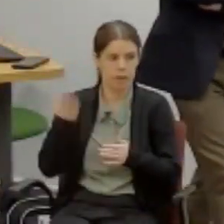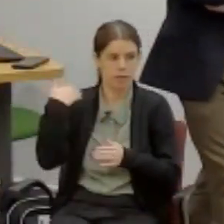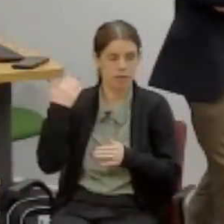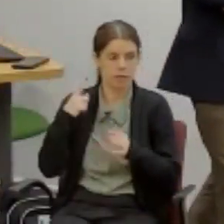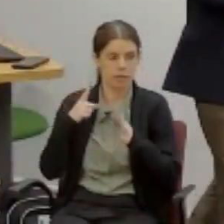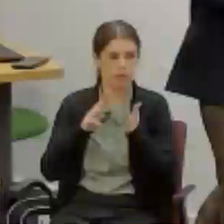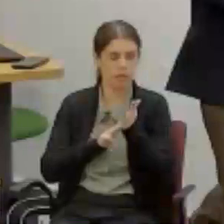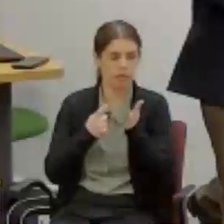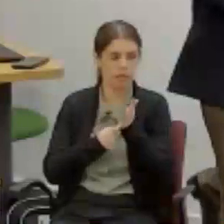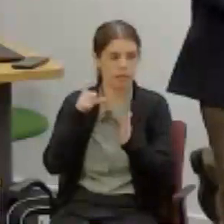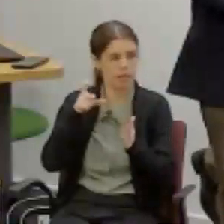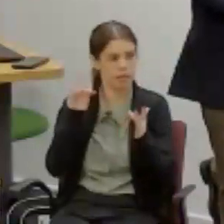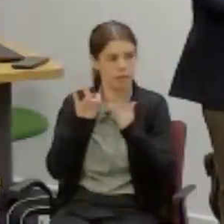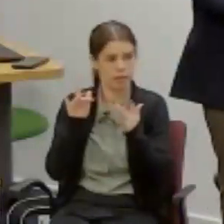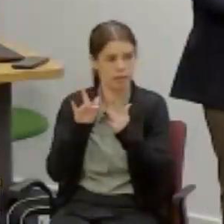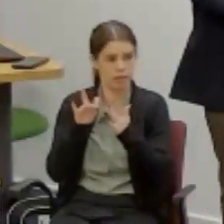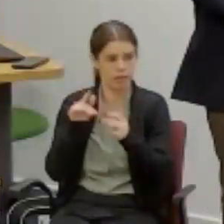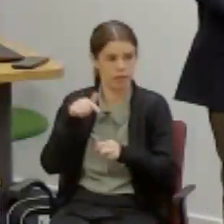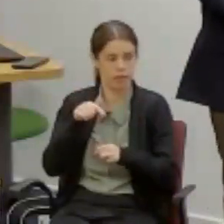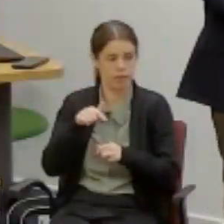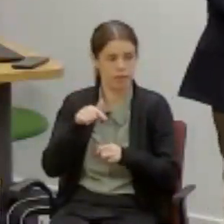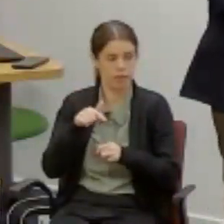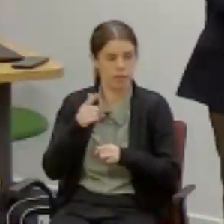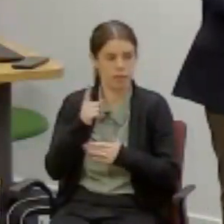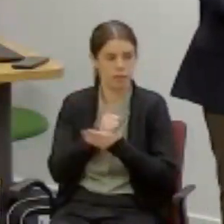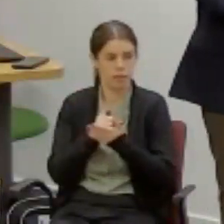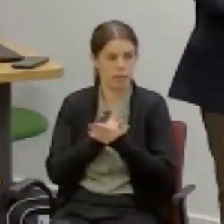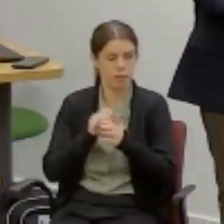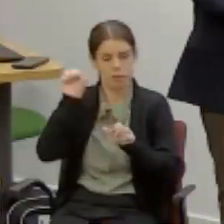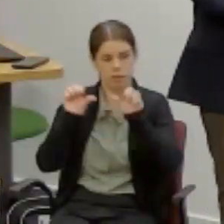Got in touch with us in the Social Public Health Sciences unit about an evaluation of